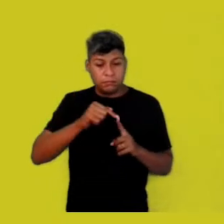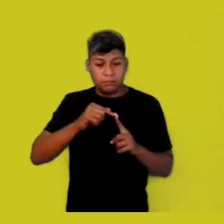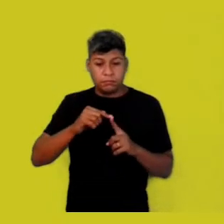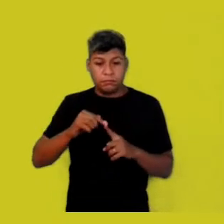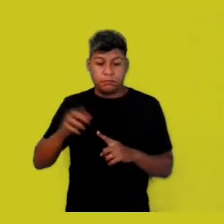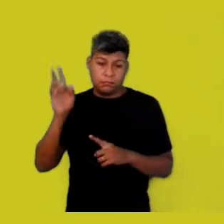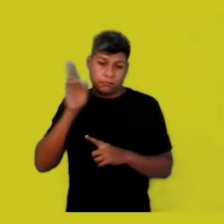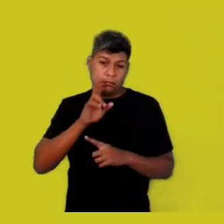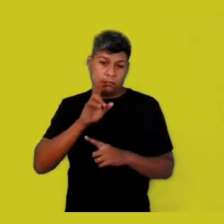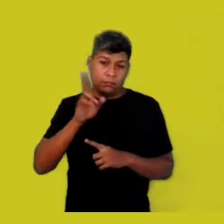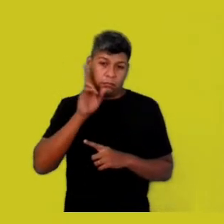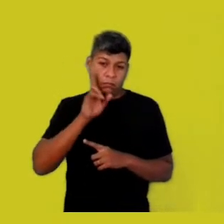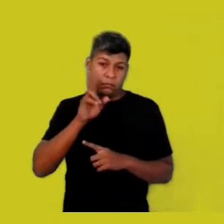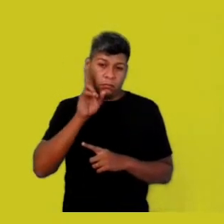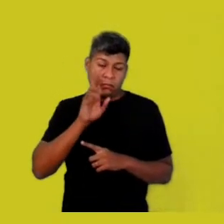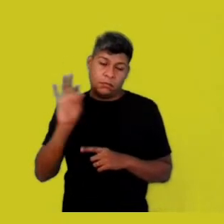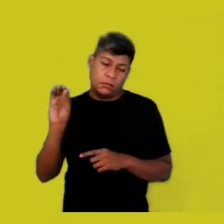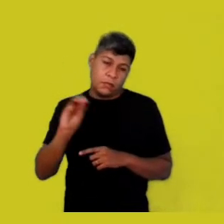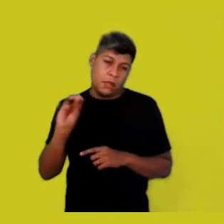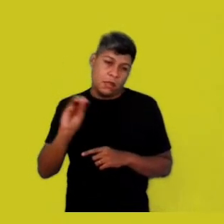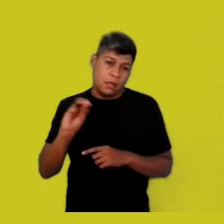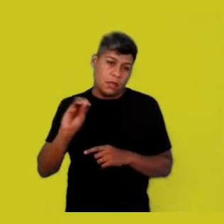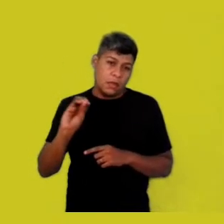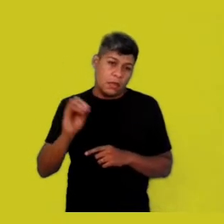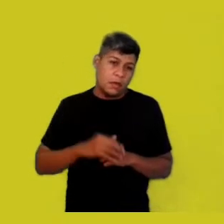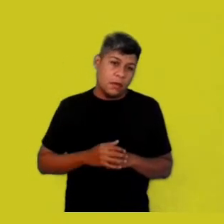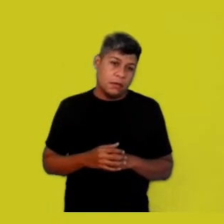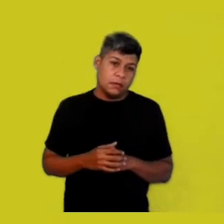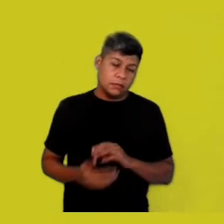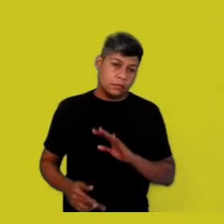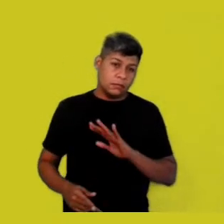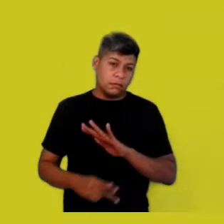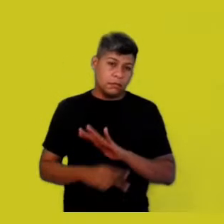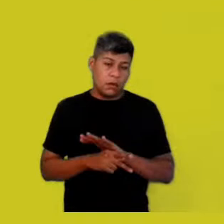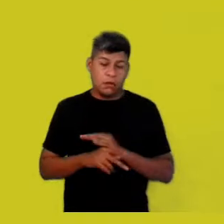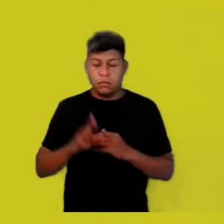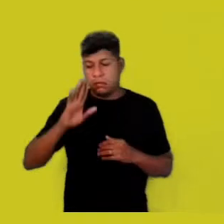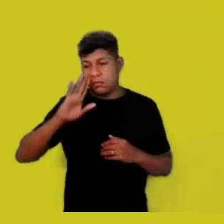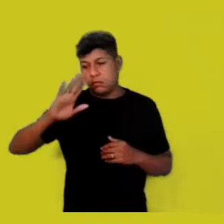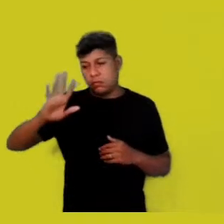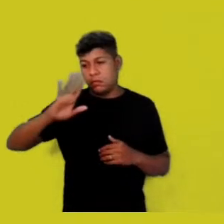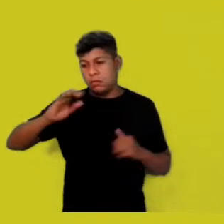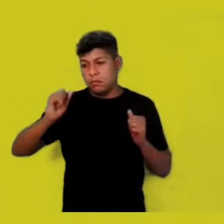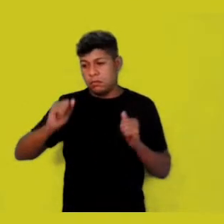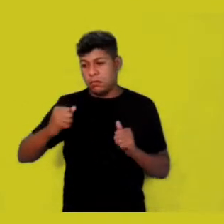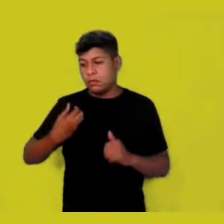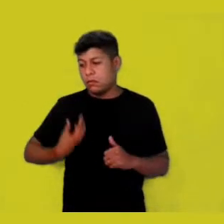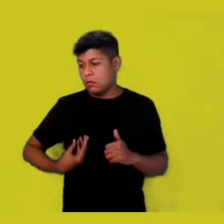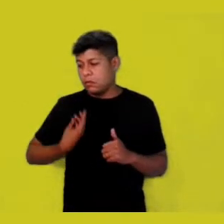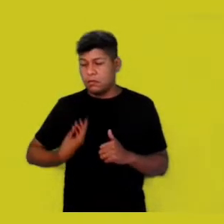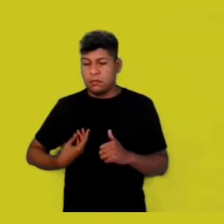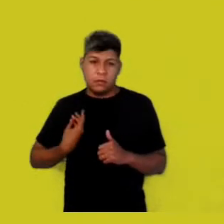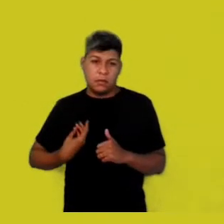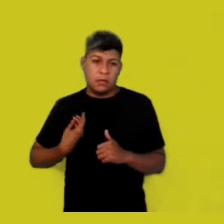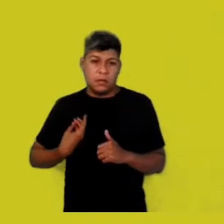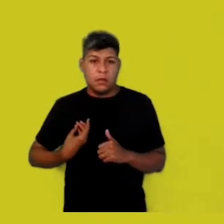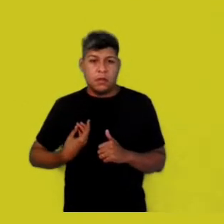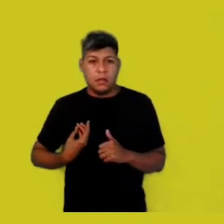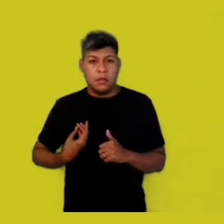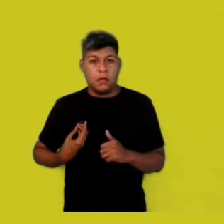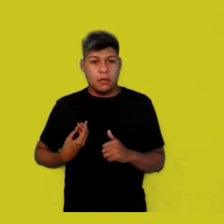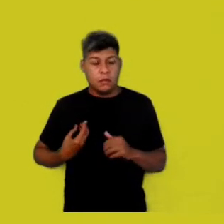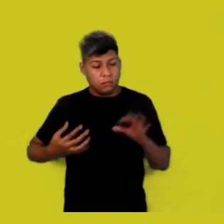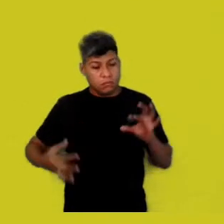from the affirmation of a power of life connected all the time.